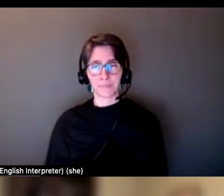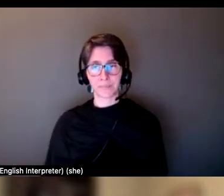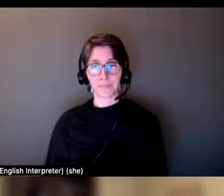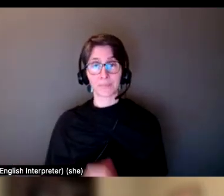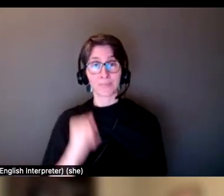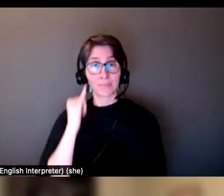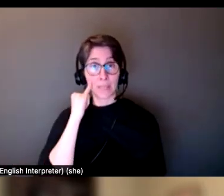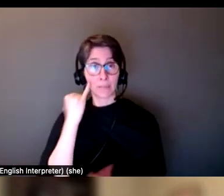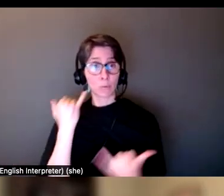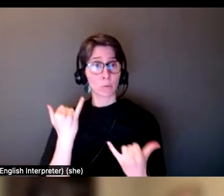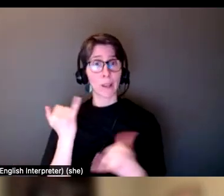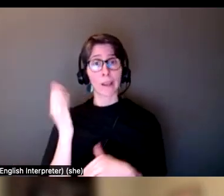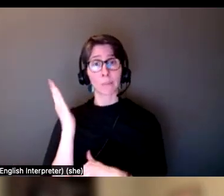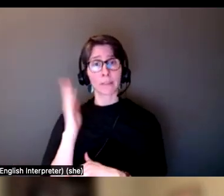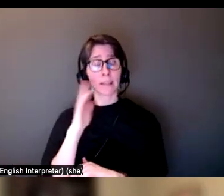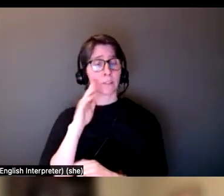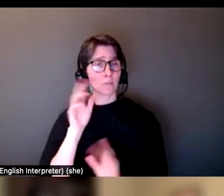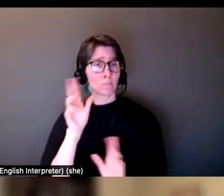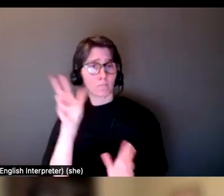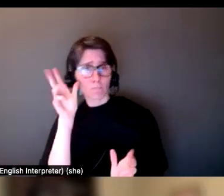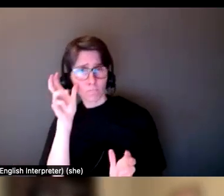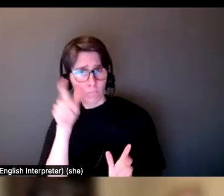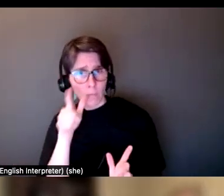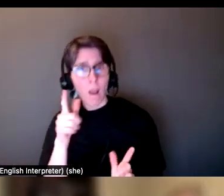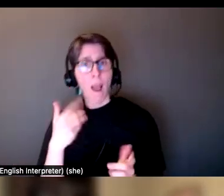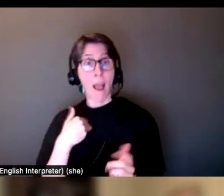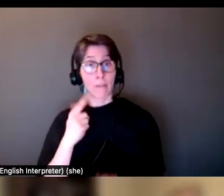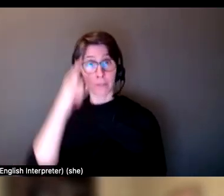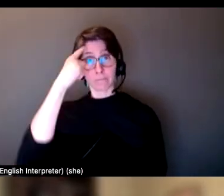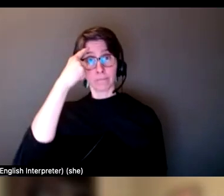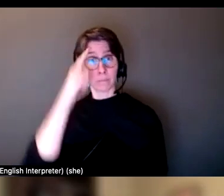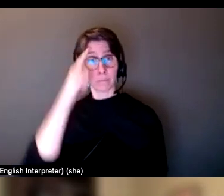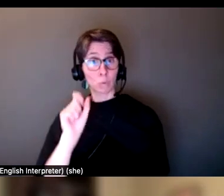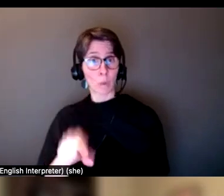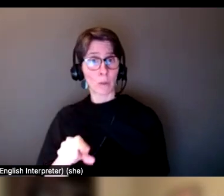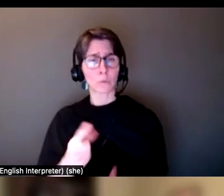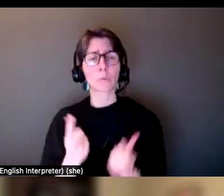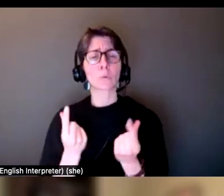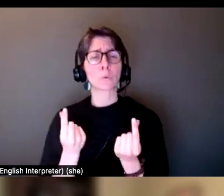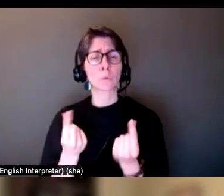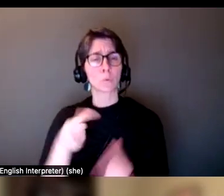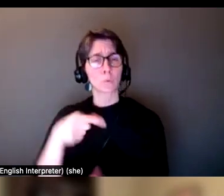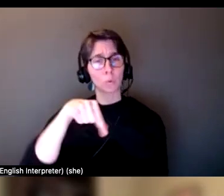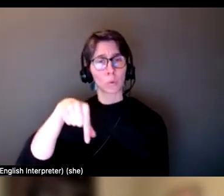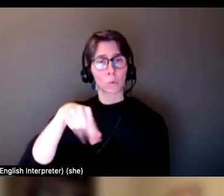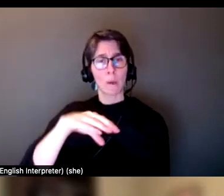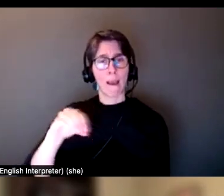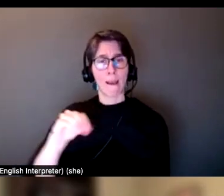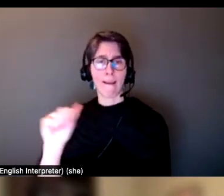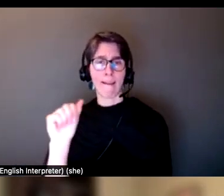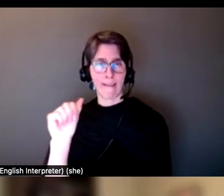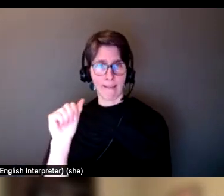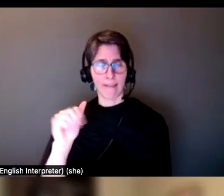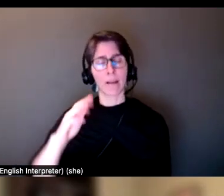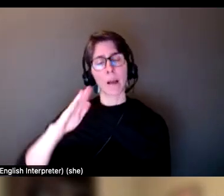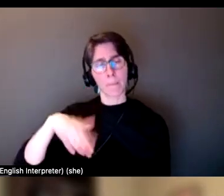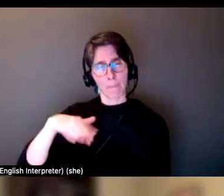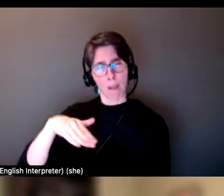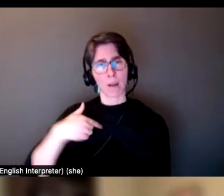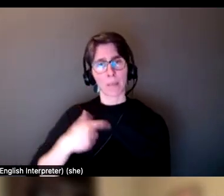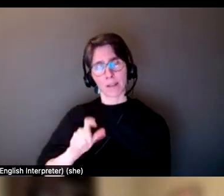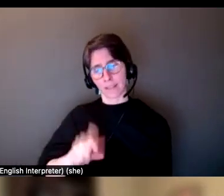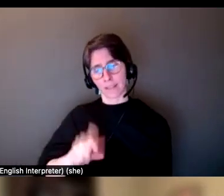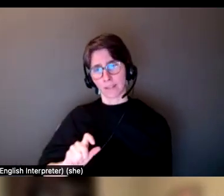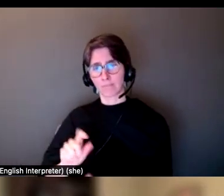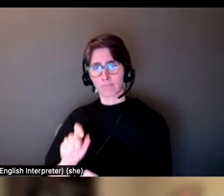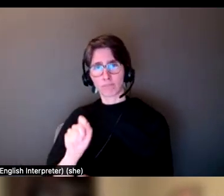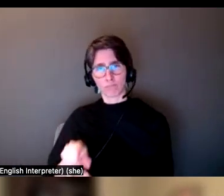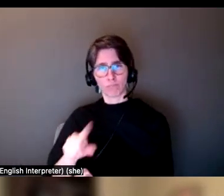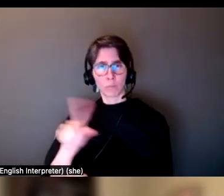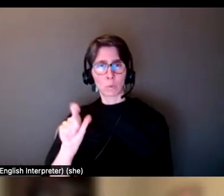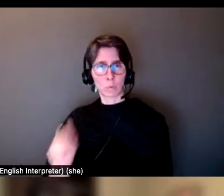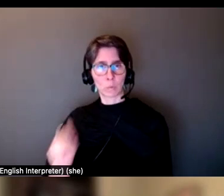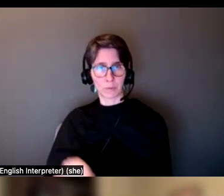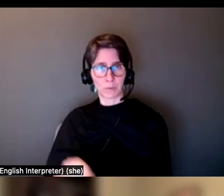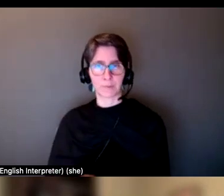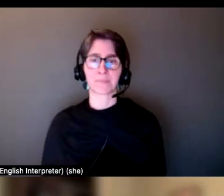presentation you have questions for us, please use the Q&A panel found in the bottom menu. Lastly,